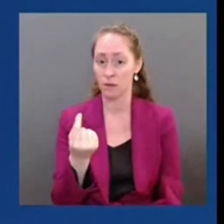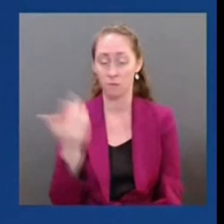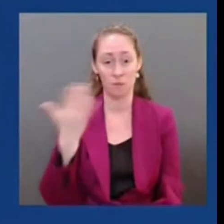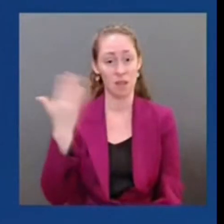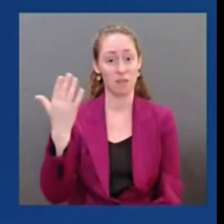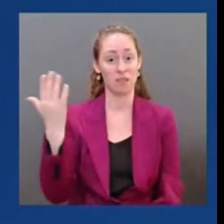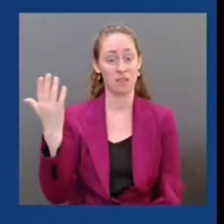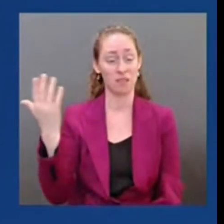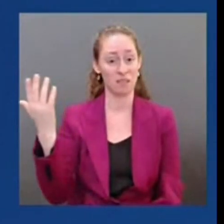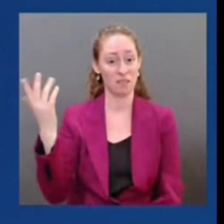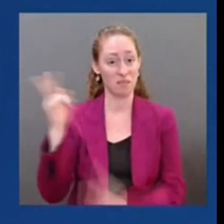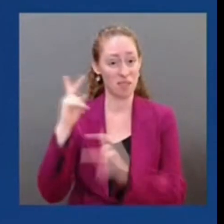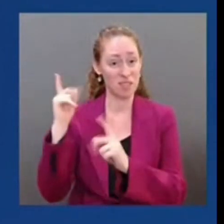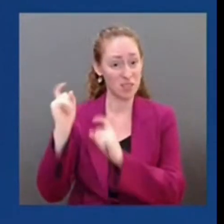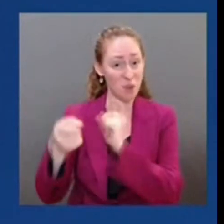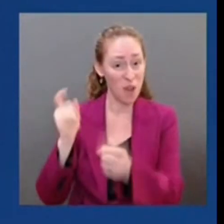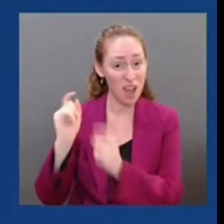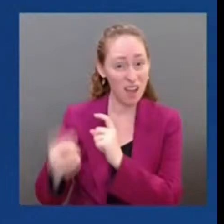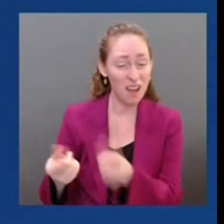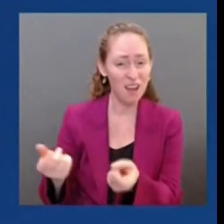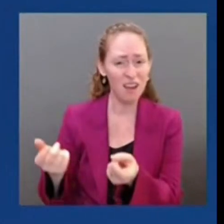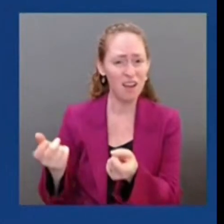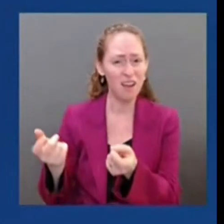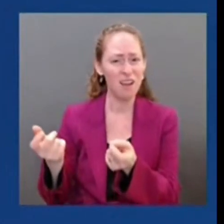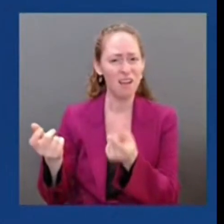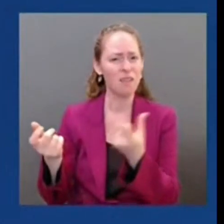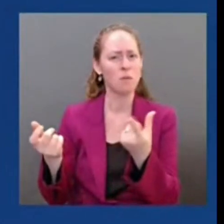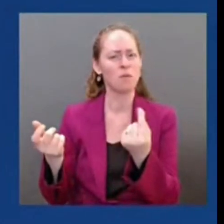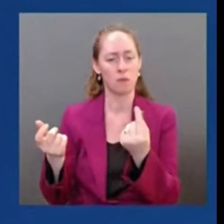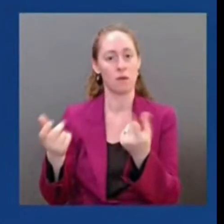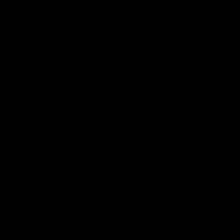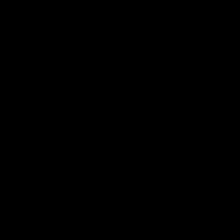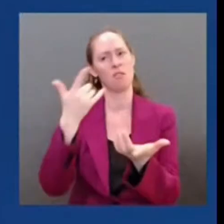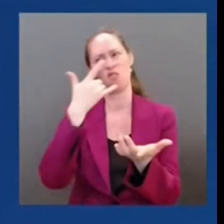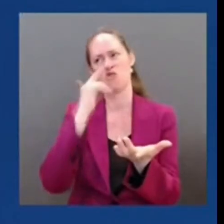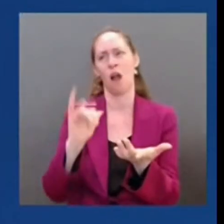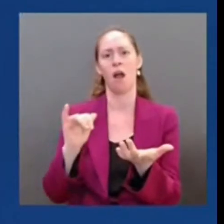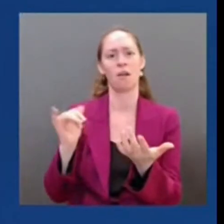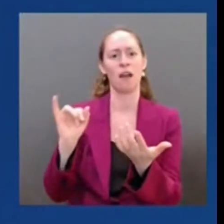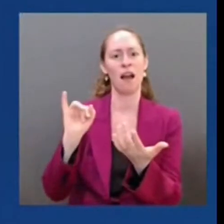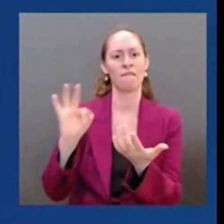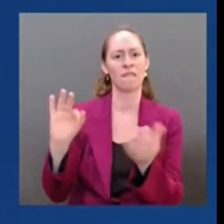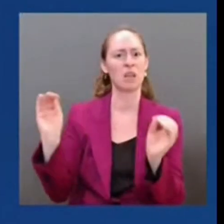DOLLARS FROM SEAT CUSHIONS OR WHATEVER CAN YOU GIVEUSAN UPDATE ON THE IMMEDIATE TERM